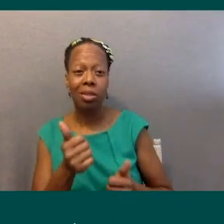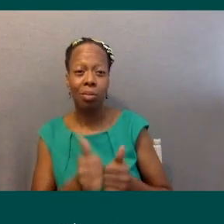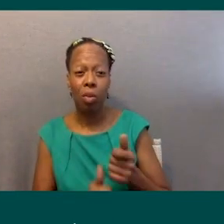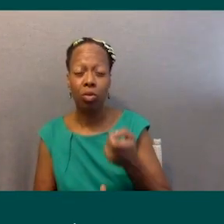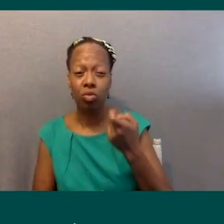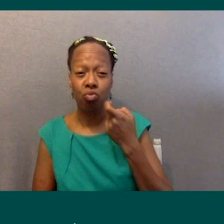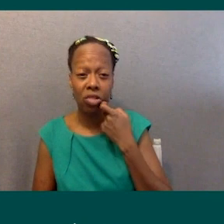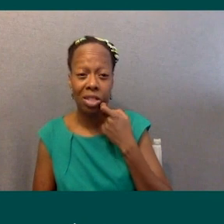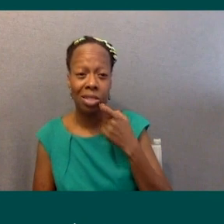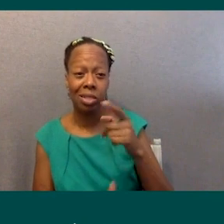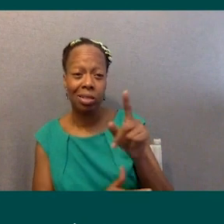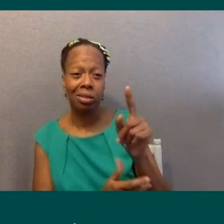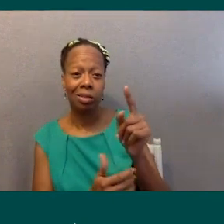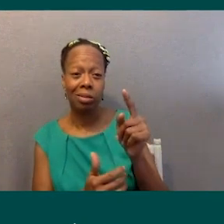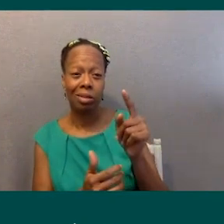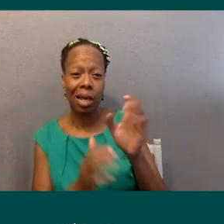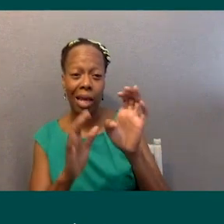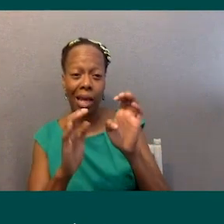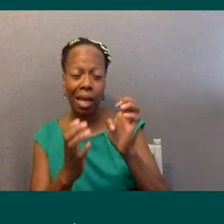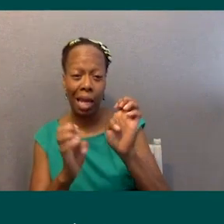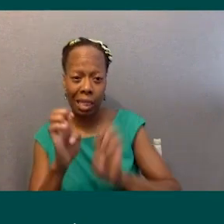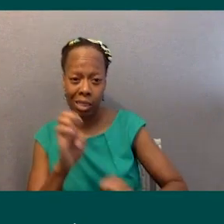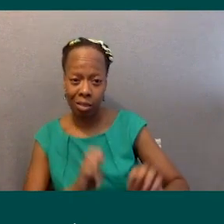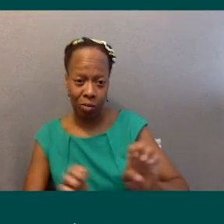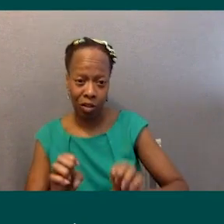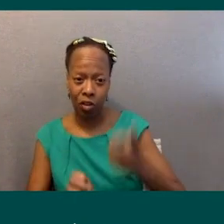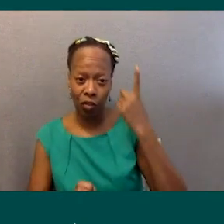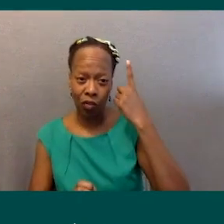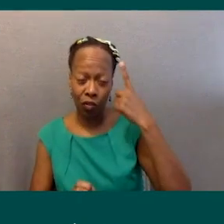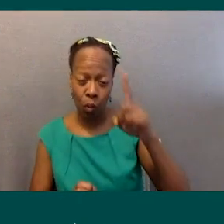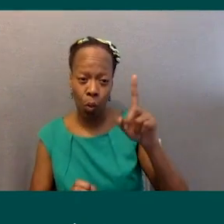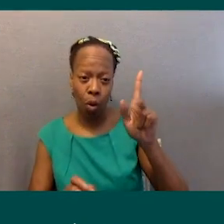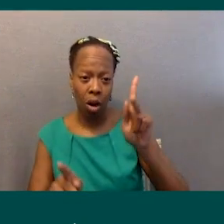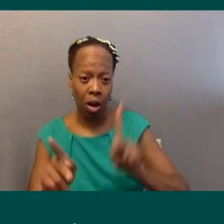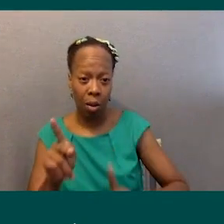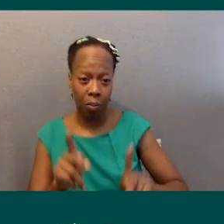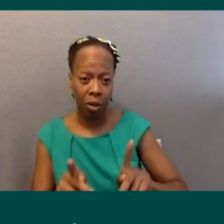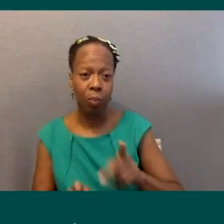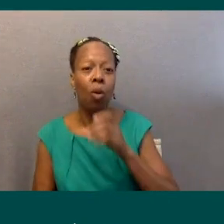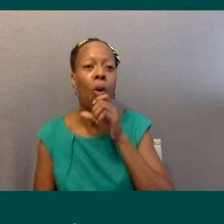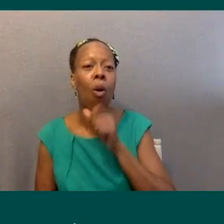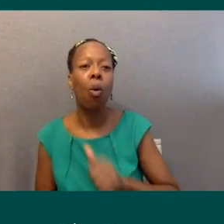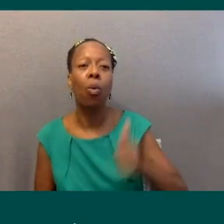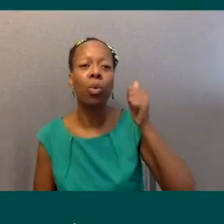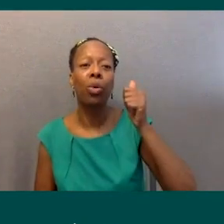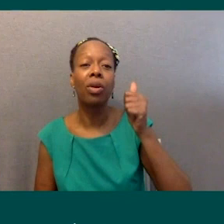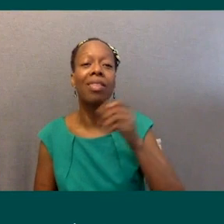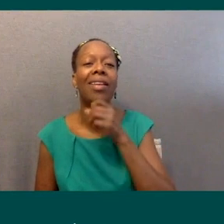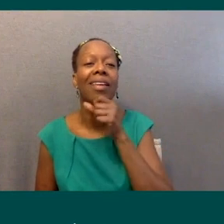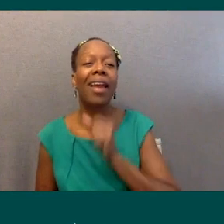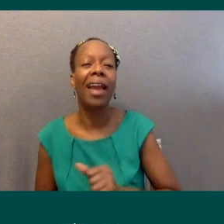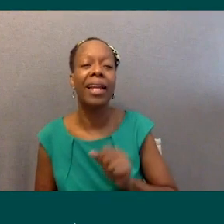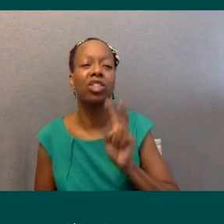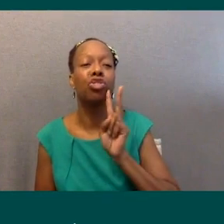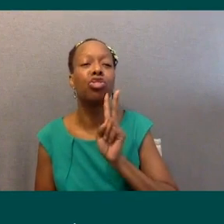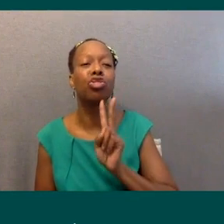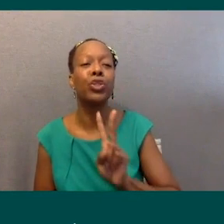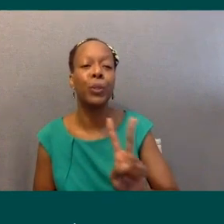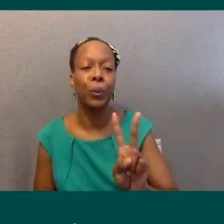has been done for younger than, I'm sorry, older than, or two and older than two years old.